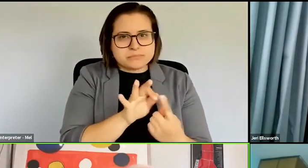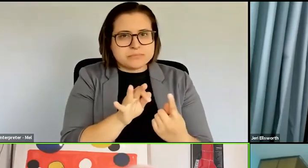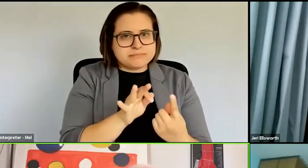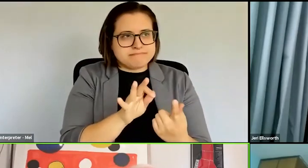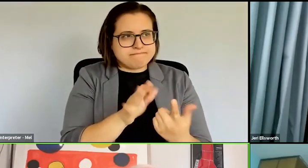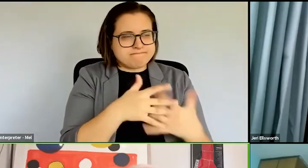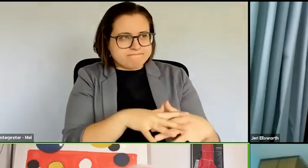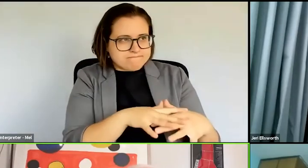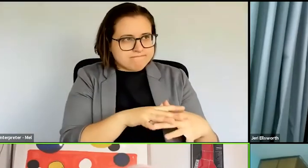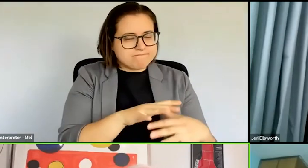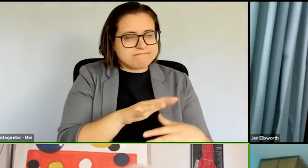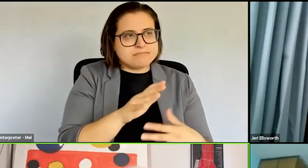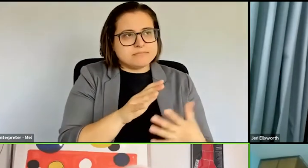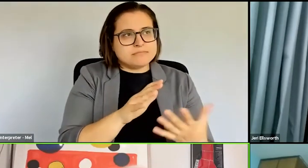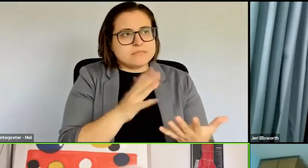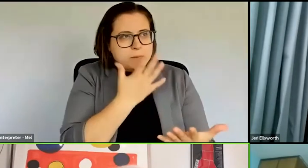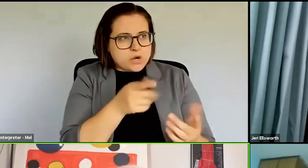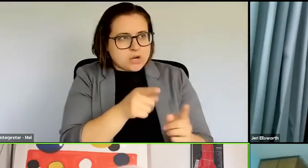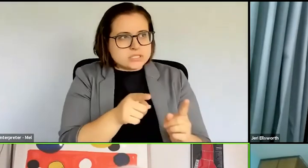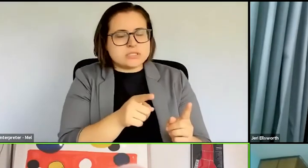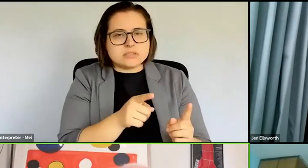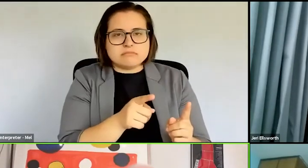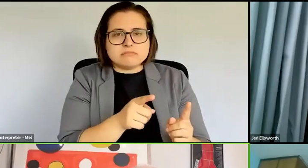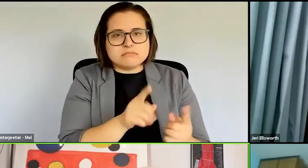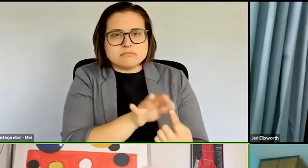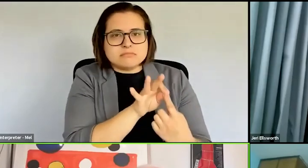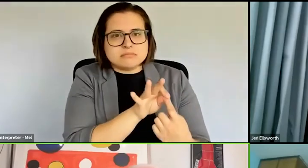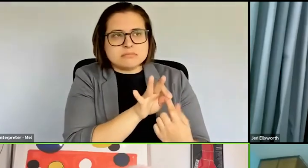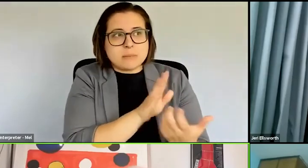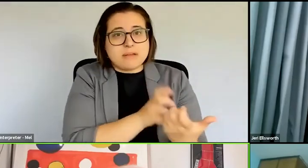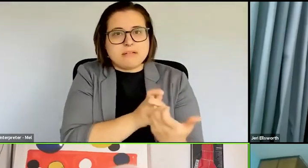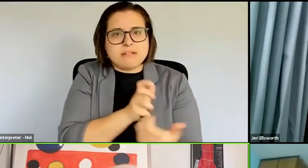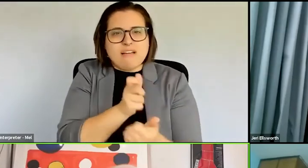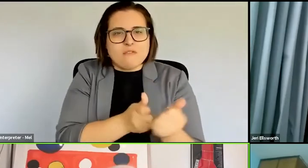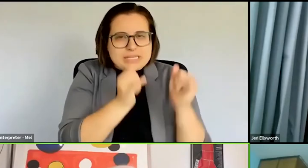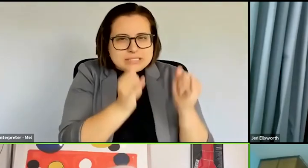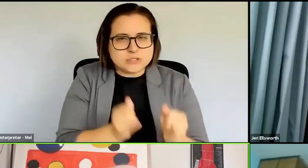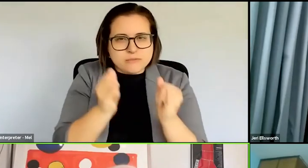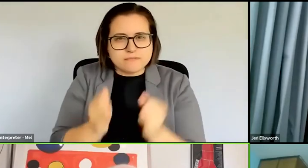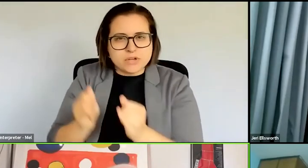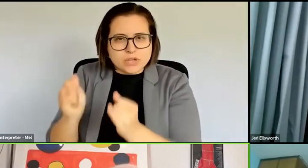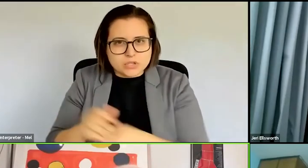that self-customize for each individual's aesthetic, personal, as well as mechanical,